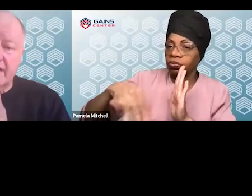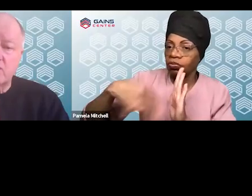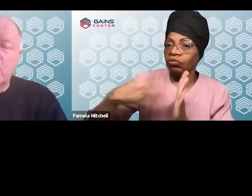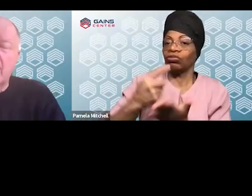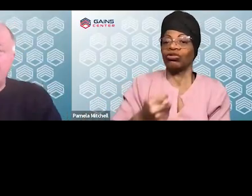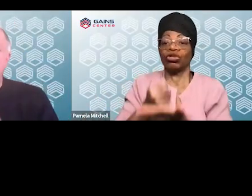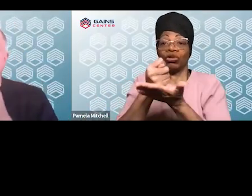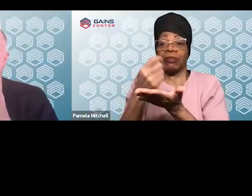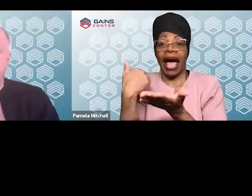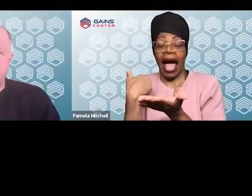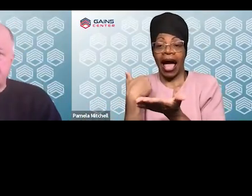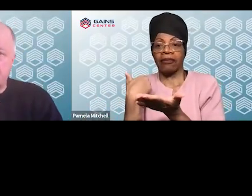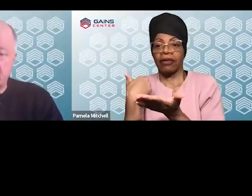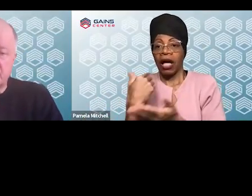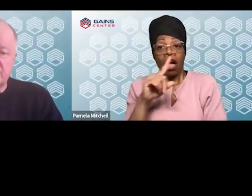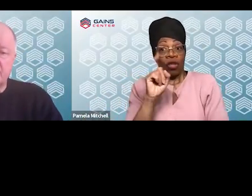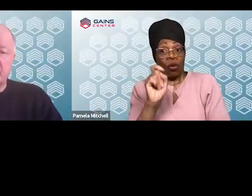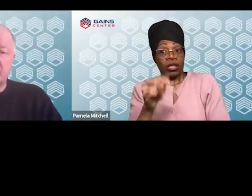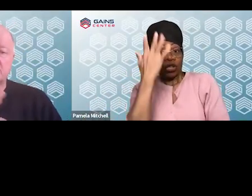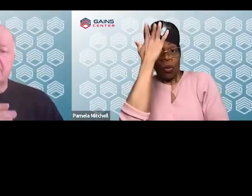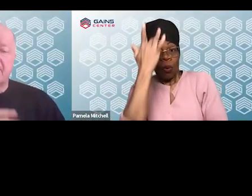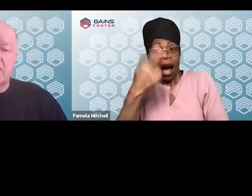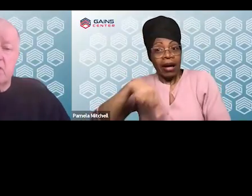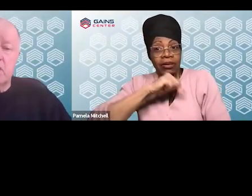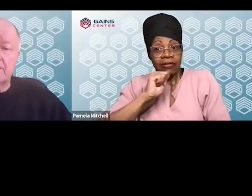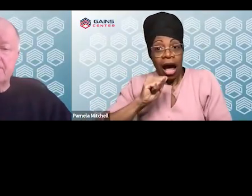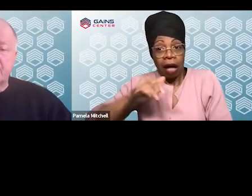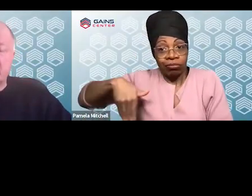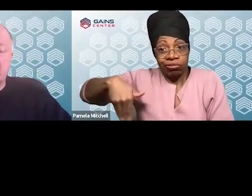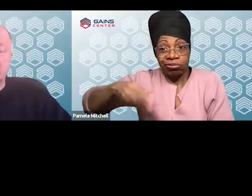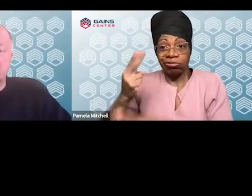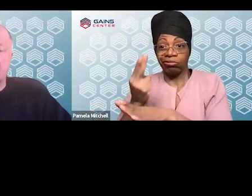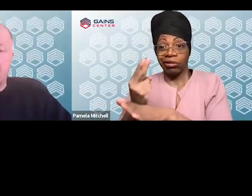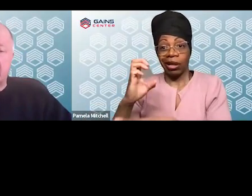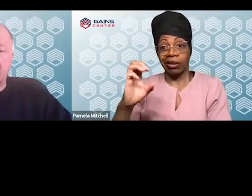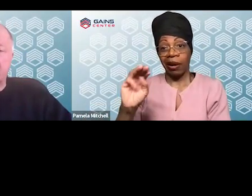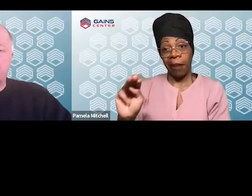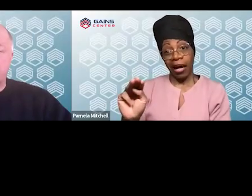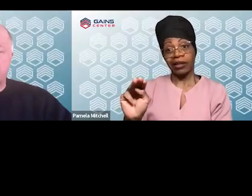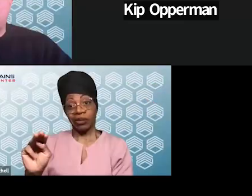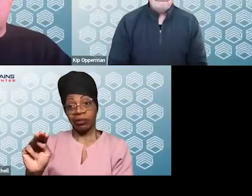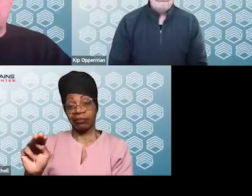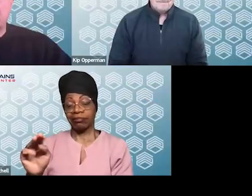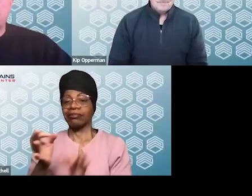Okay, why haven't we been using contingency management? Well, there's a variety of issues.